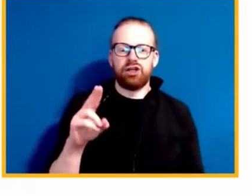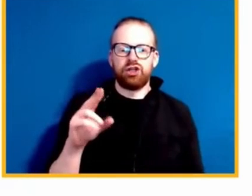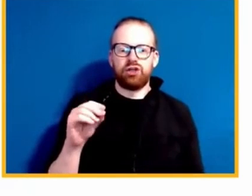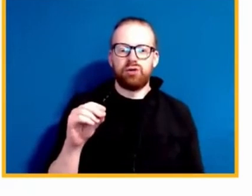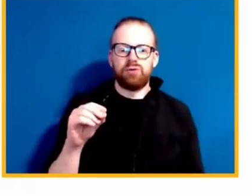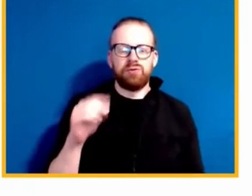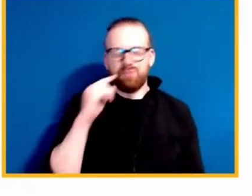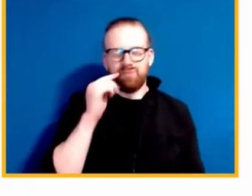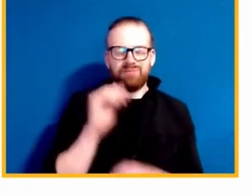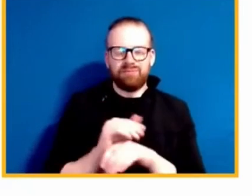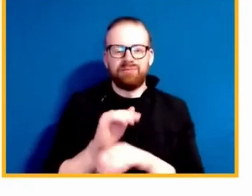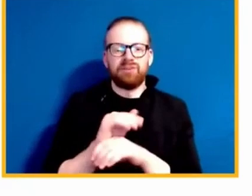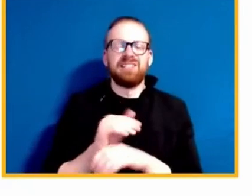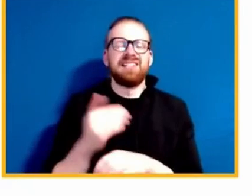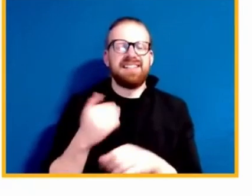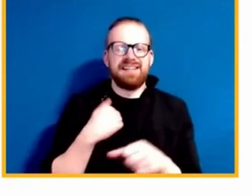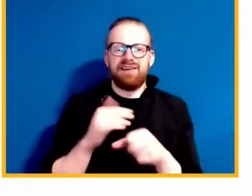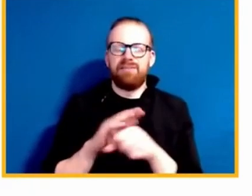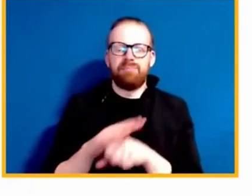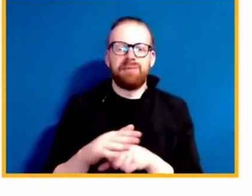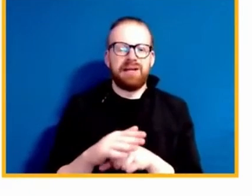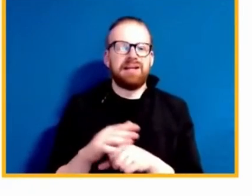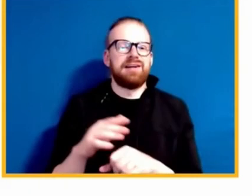And this duo has plenty of playfulness to offer